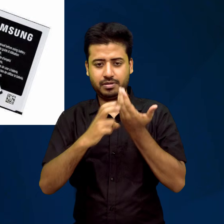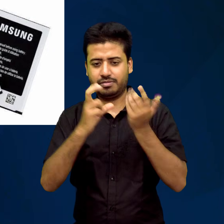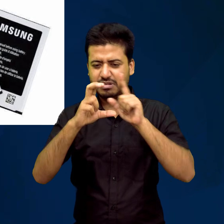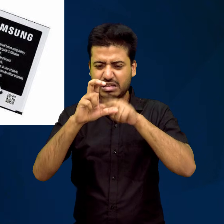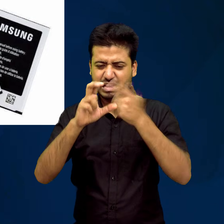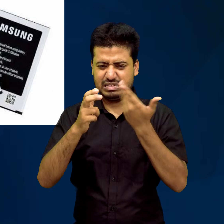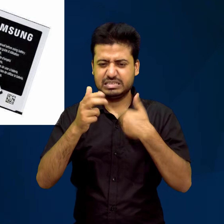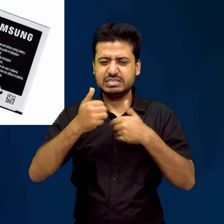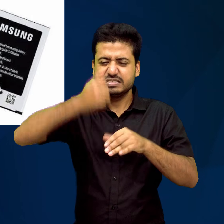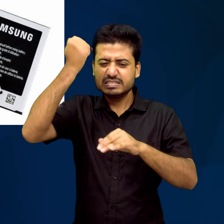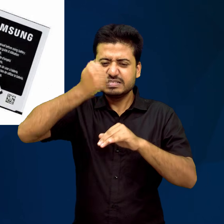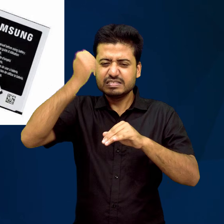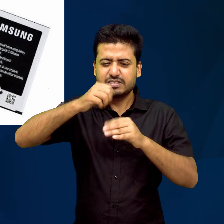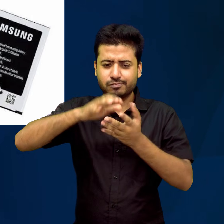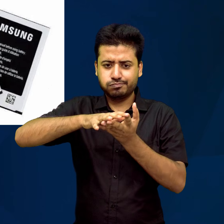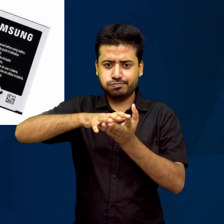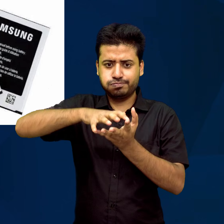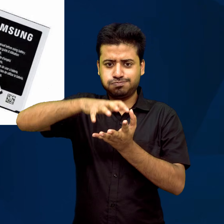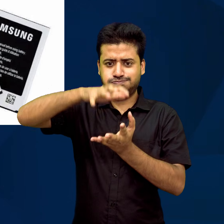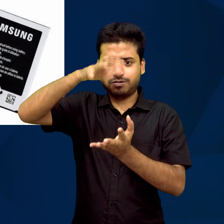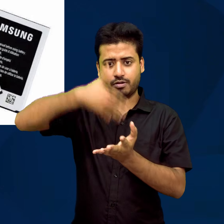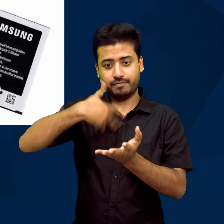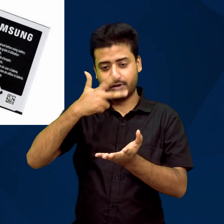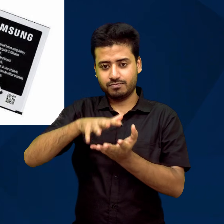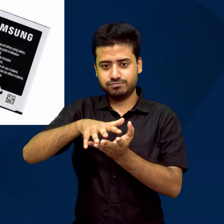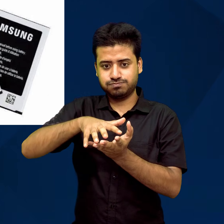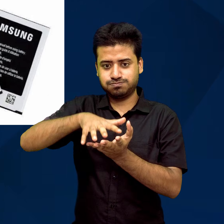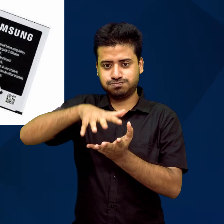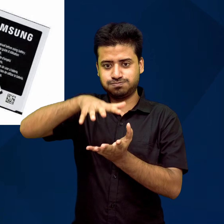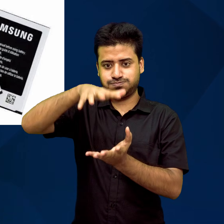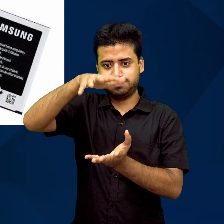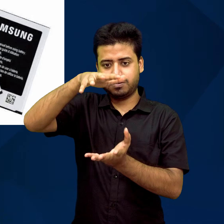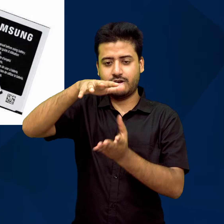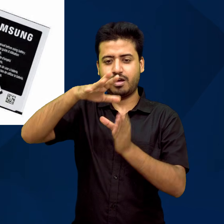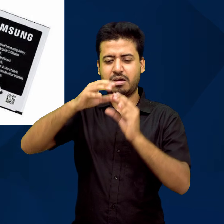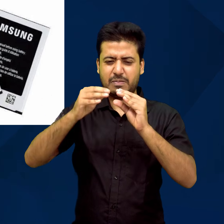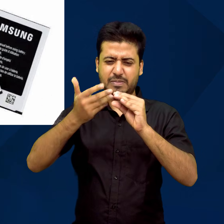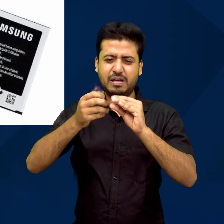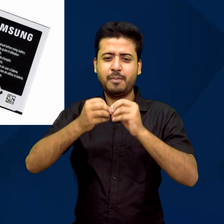ions to flow through. Three, mixing the black paste. The powerhouse of